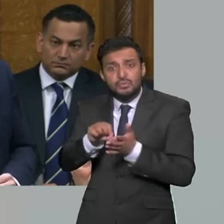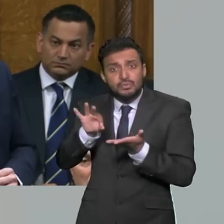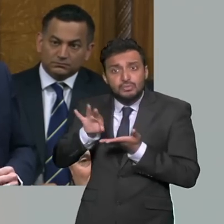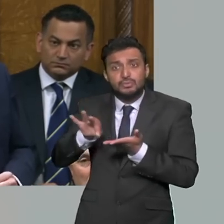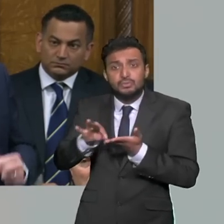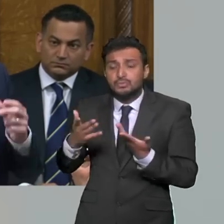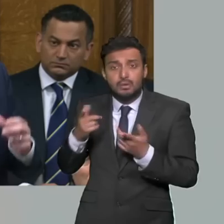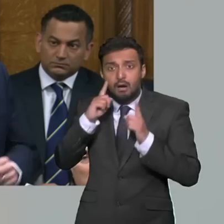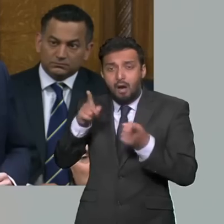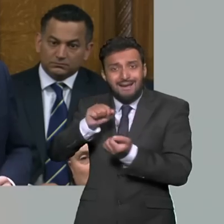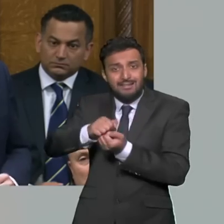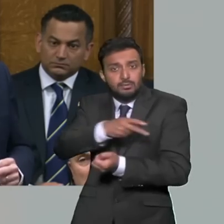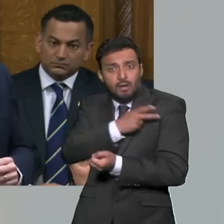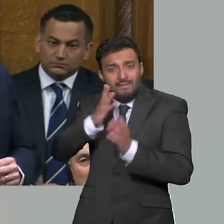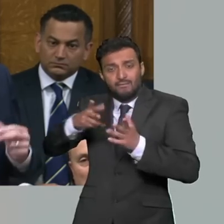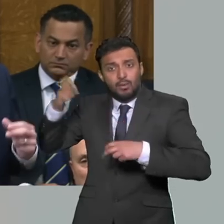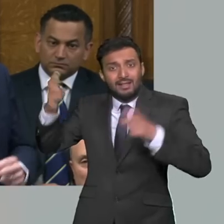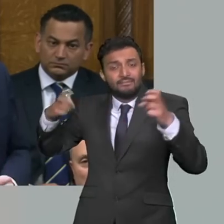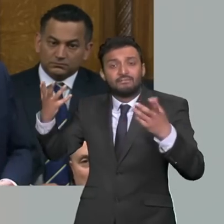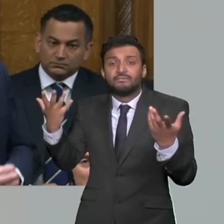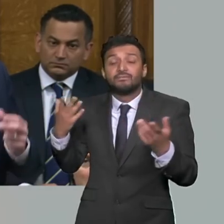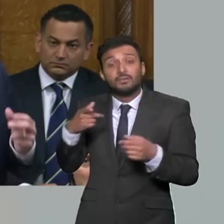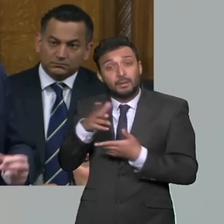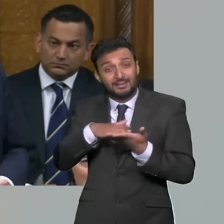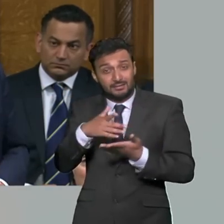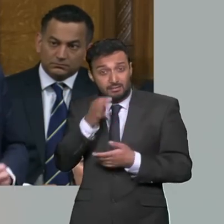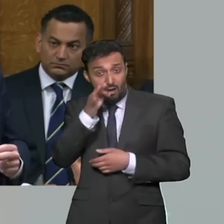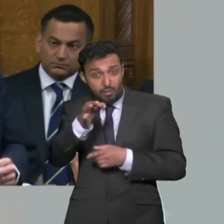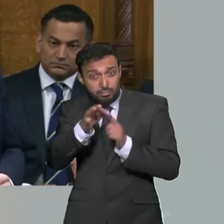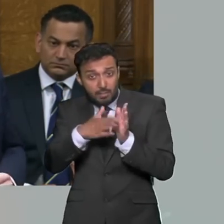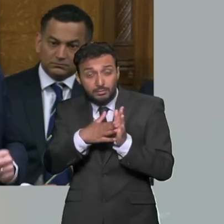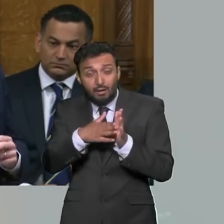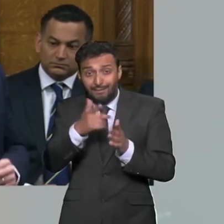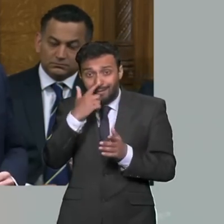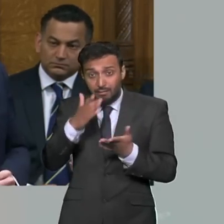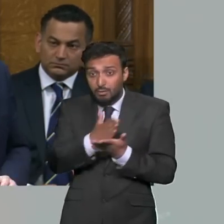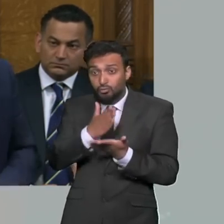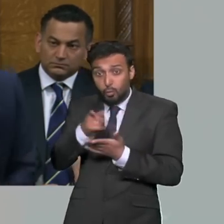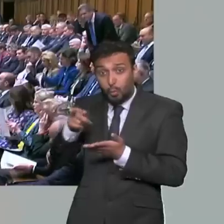Friend the Prime Minister work with me to make sure that NHS workers in South Cambridgeshire and Cambridge get paid fairly?